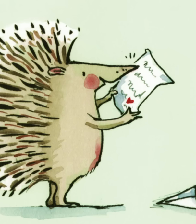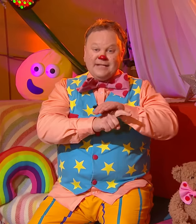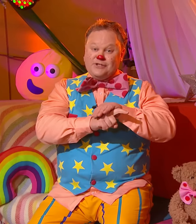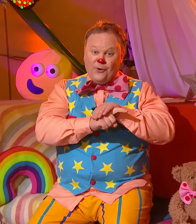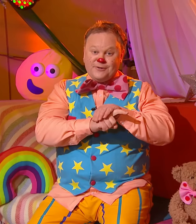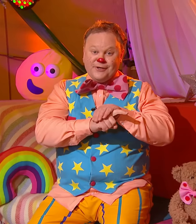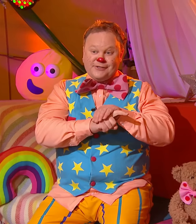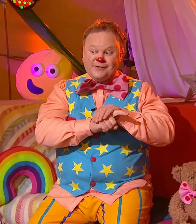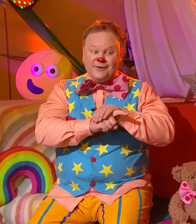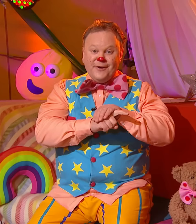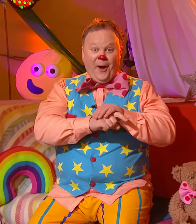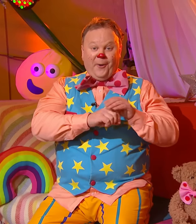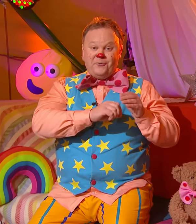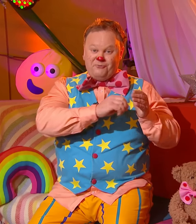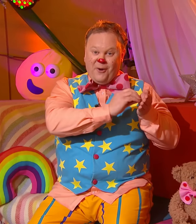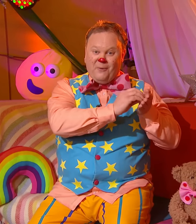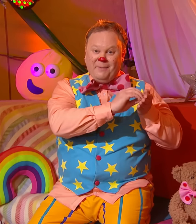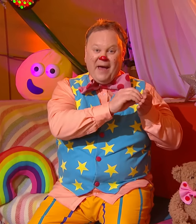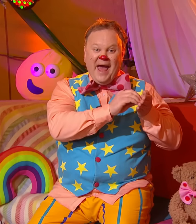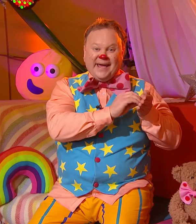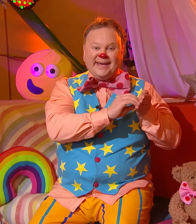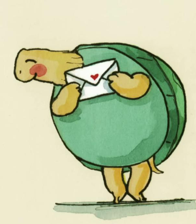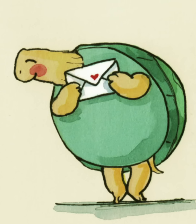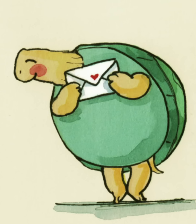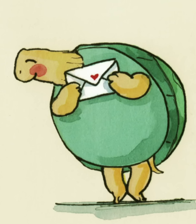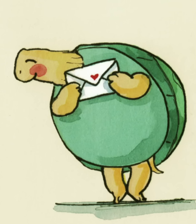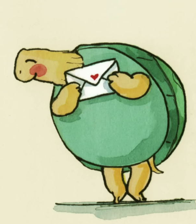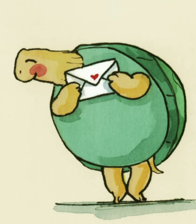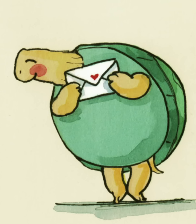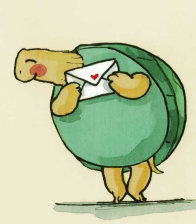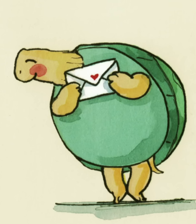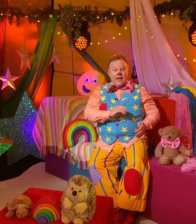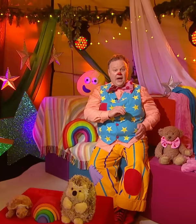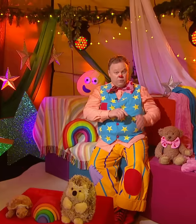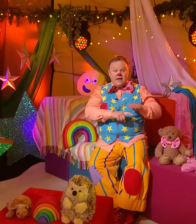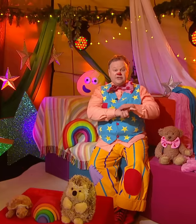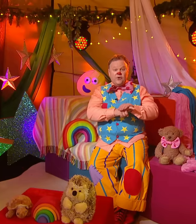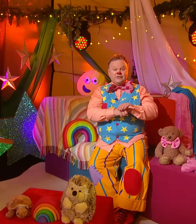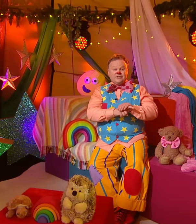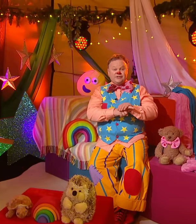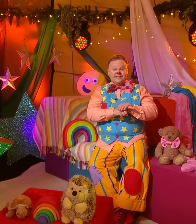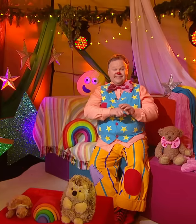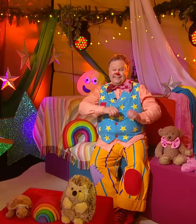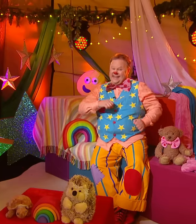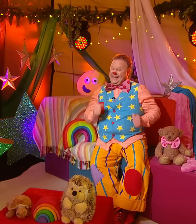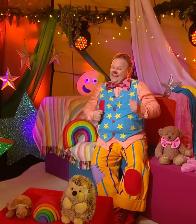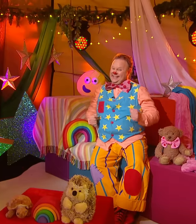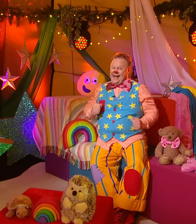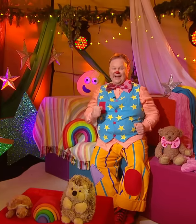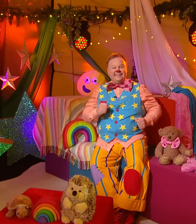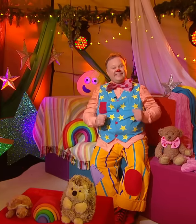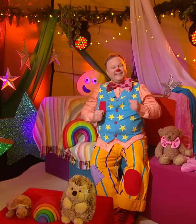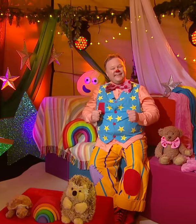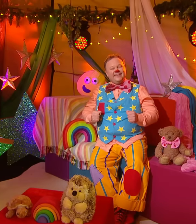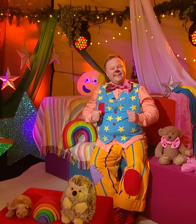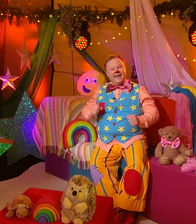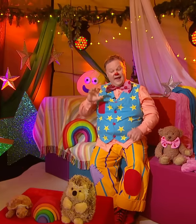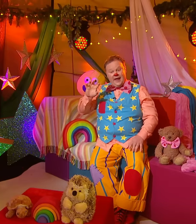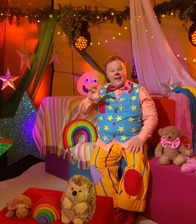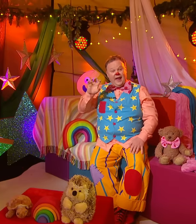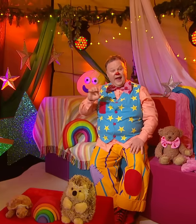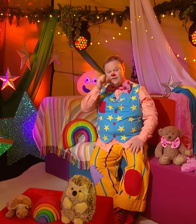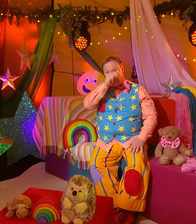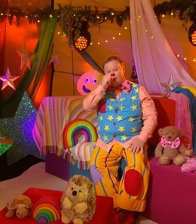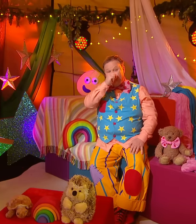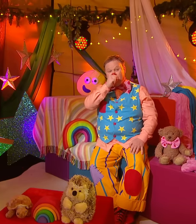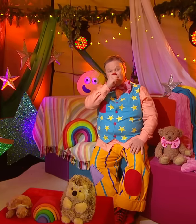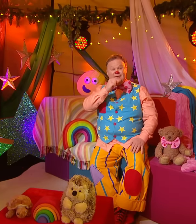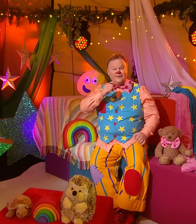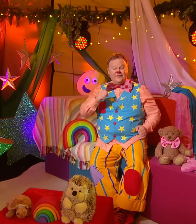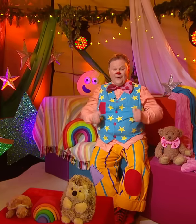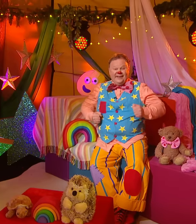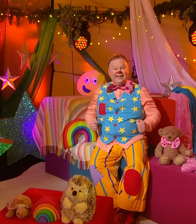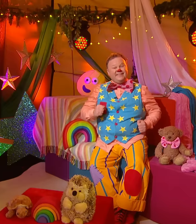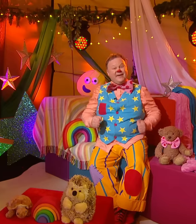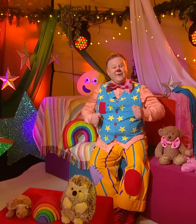and tortoise wrote one back and when tortoise did a little dance hedgehog joined in two